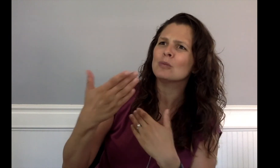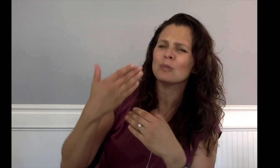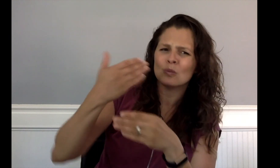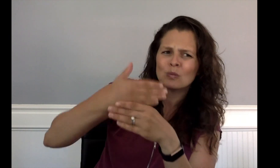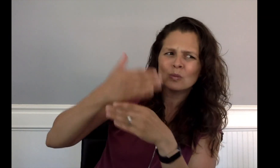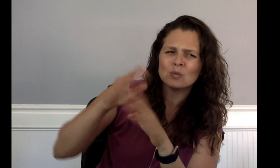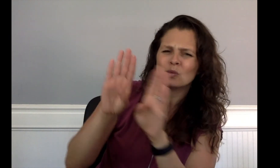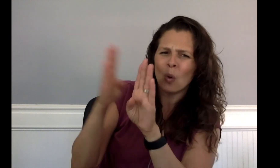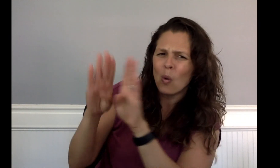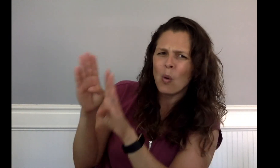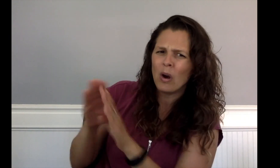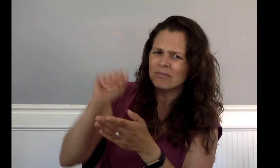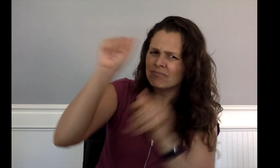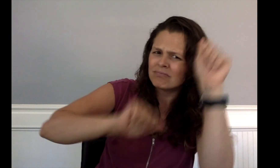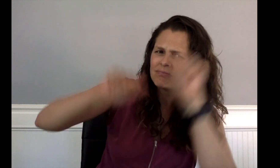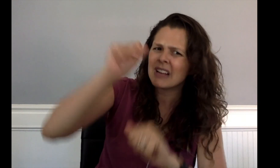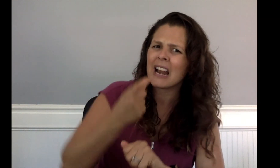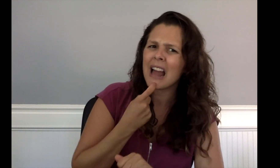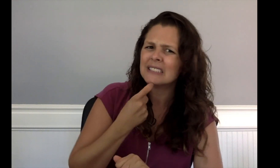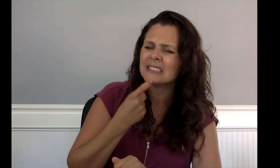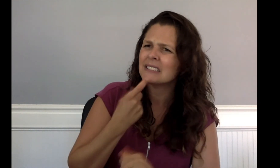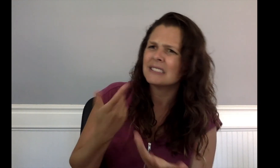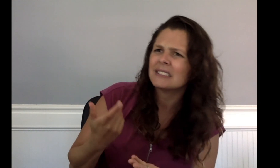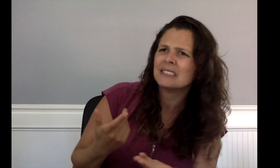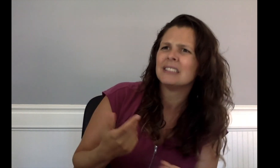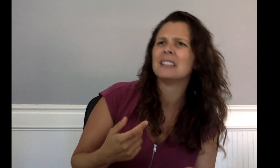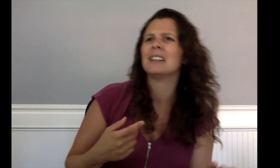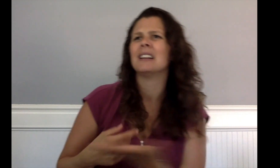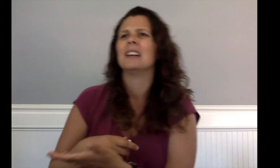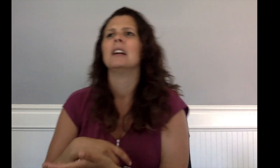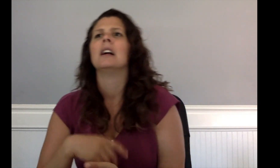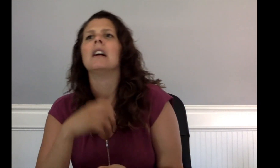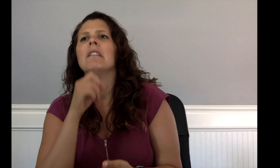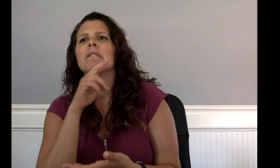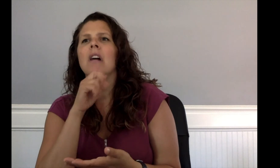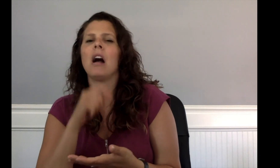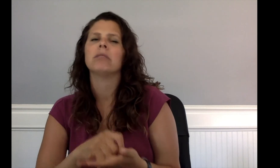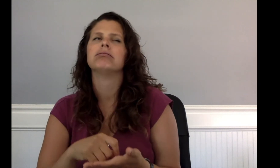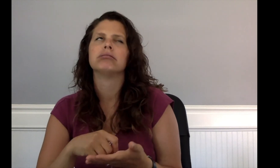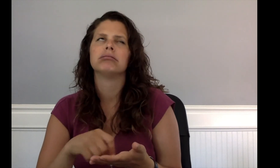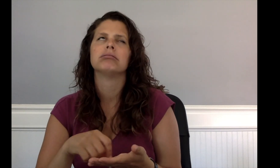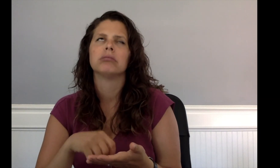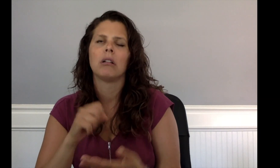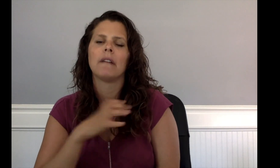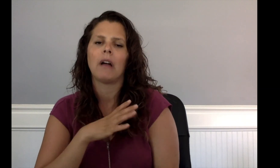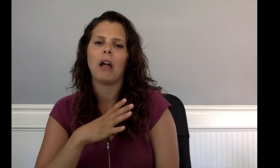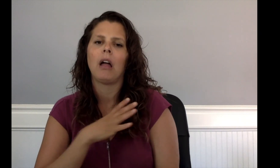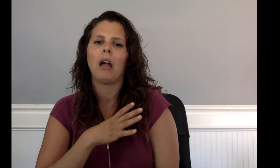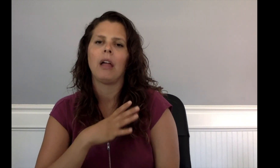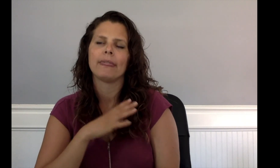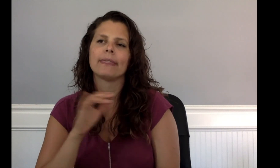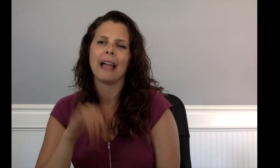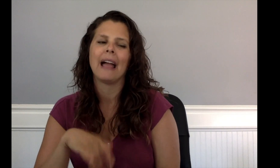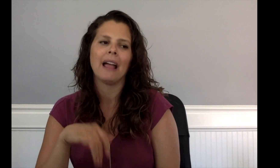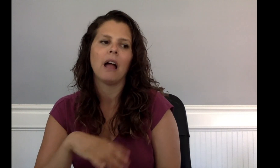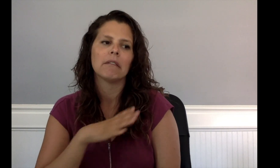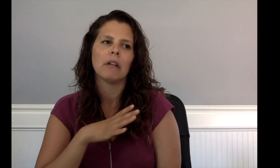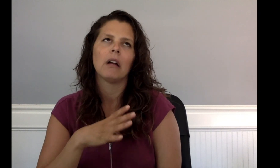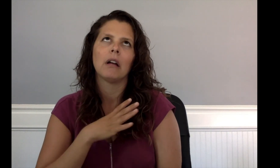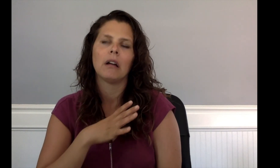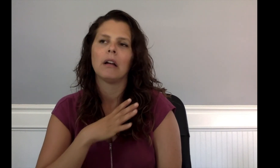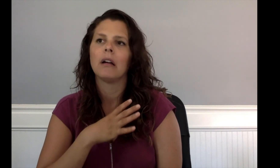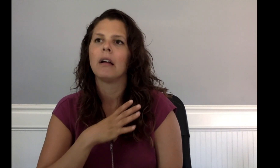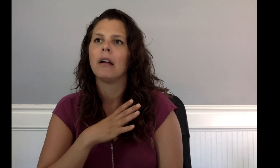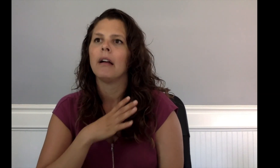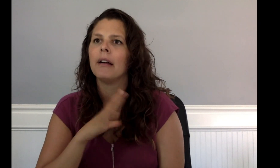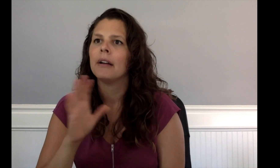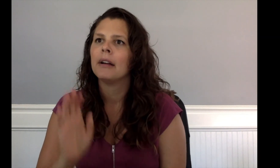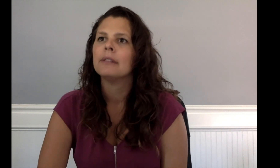glass on the classroom doors." “That,” Frog signed.